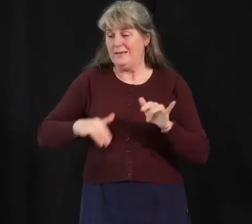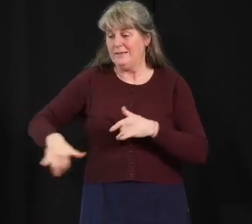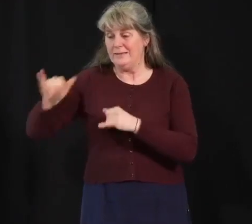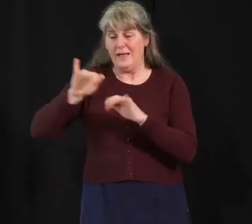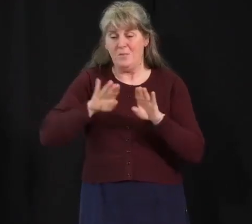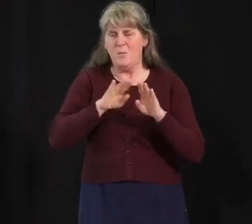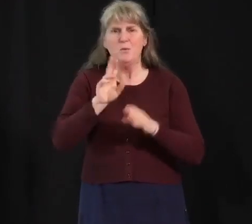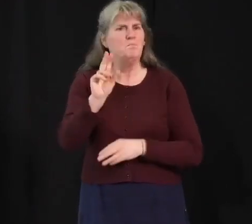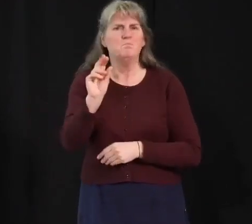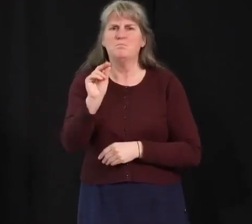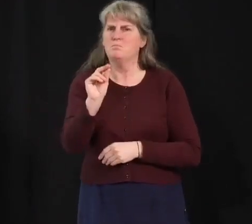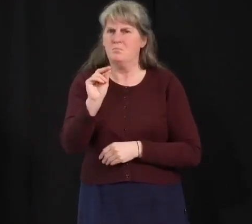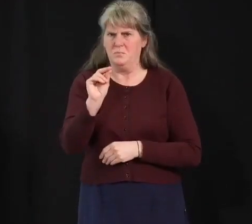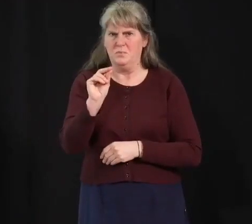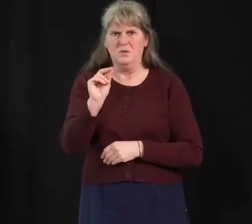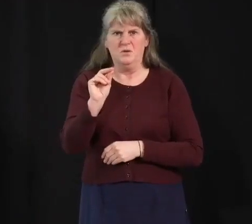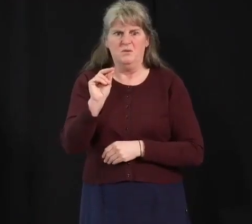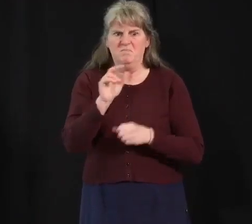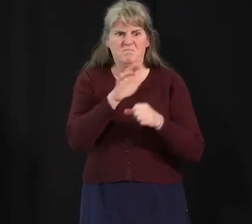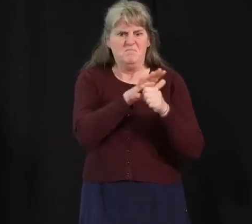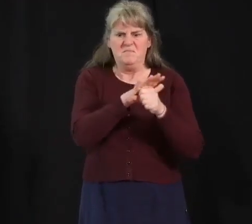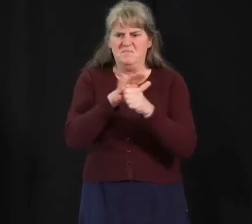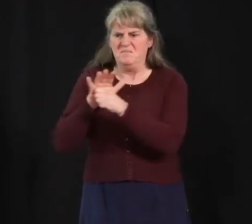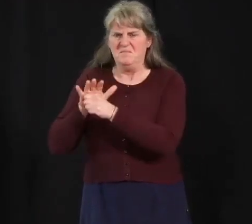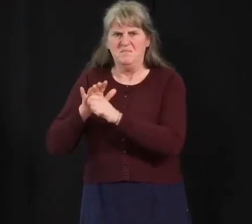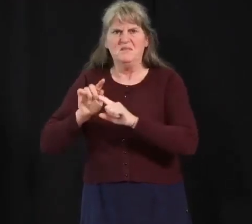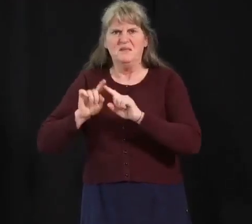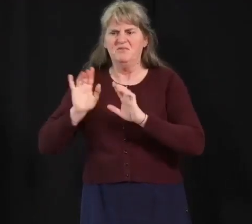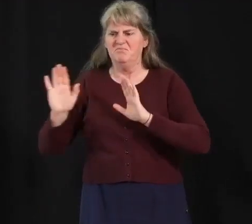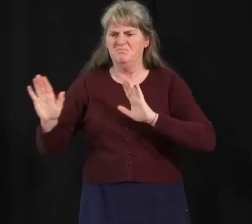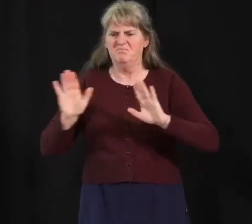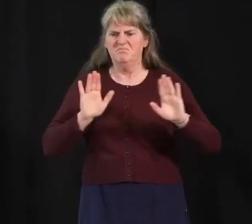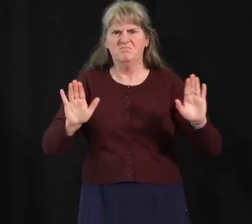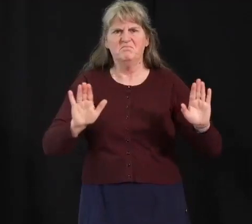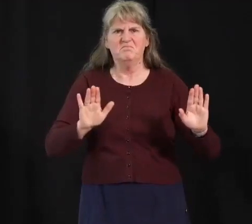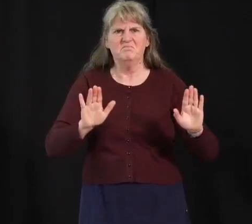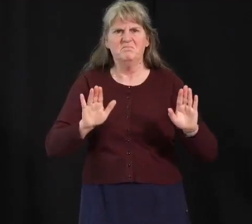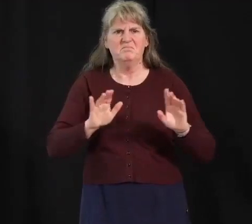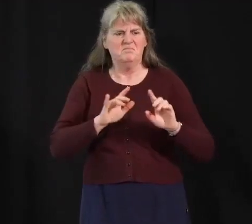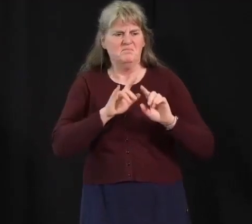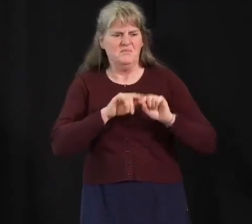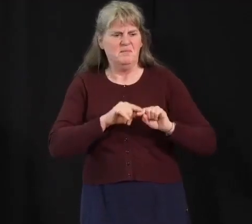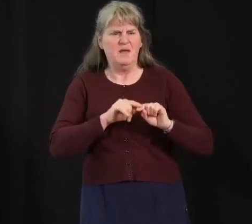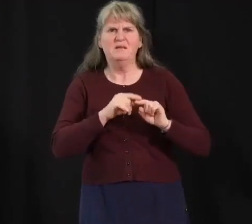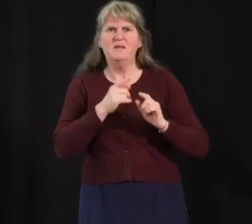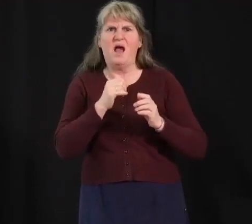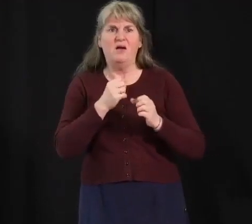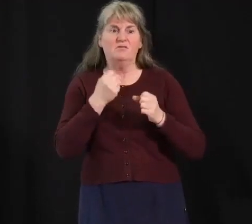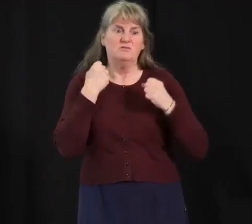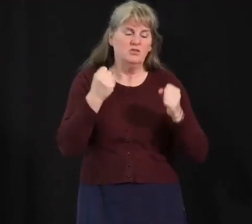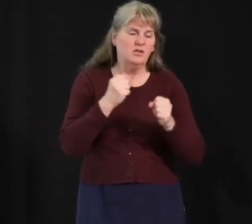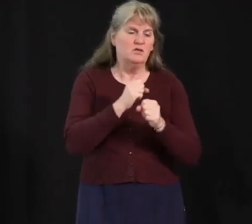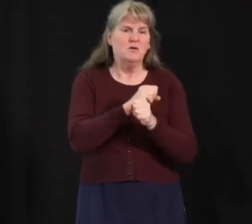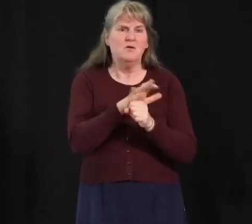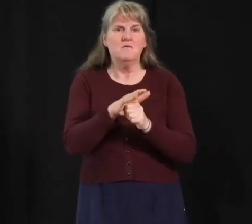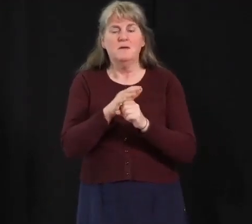for establishing a framework, for establishing priorities and reasonable timelines. Of course timelines are going to